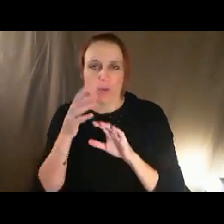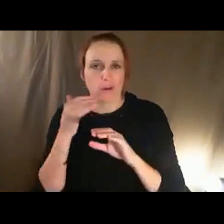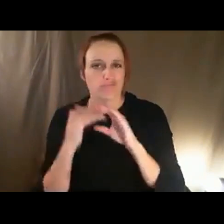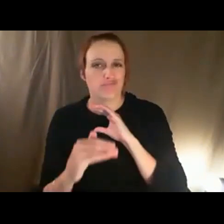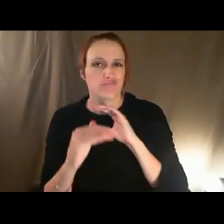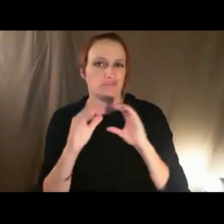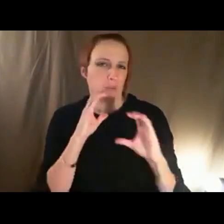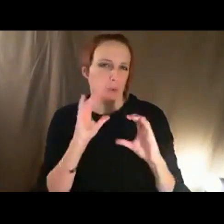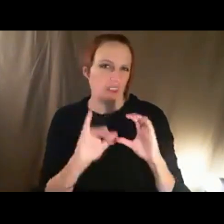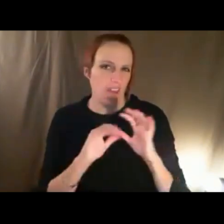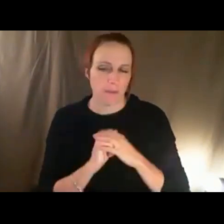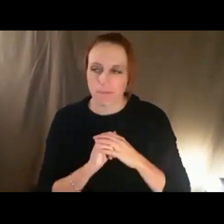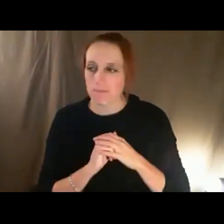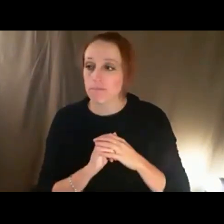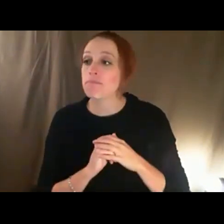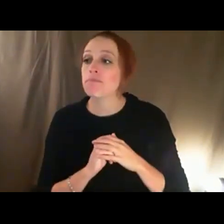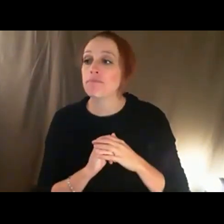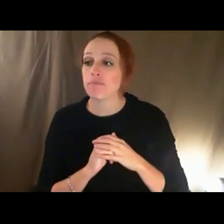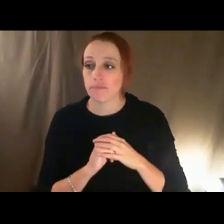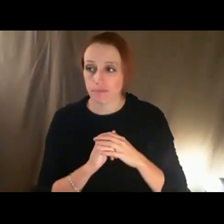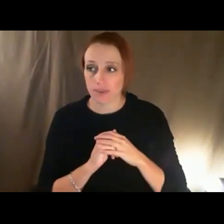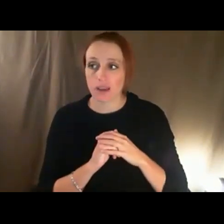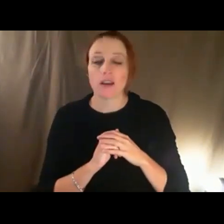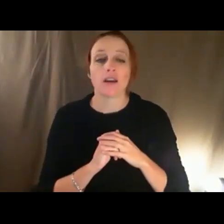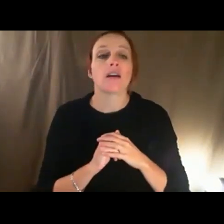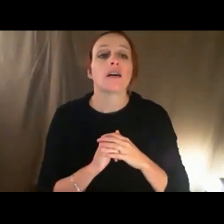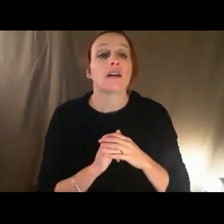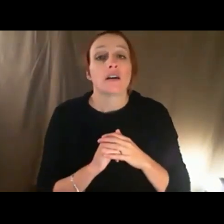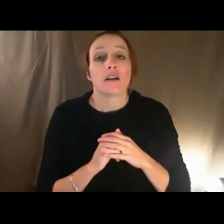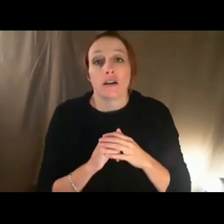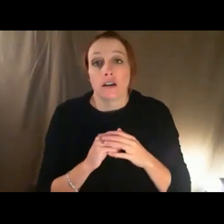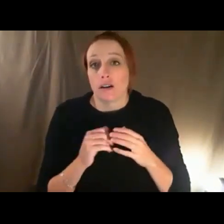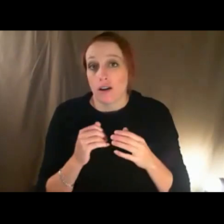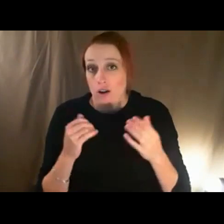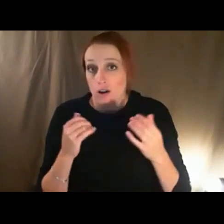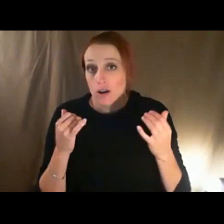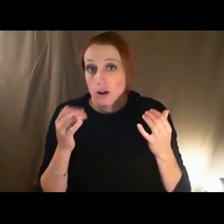Following the session today, we will be sending out a survey and look forward to your feedback,